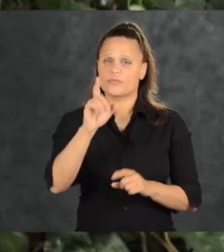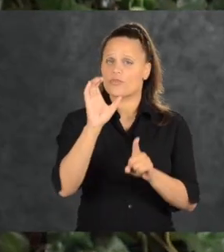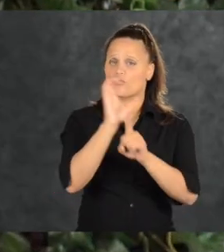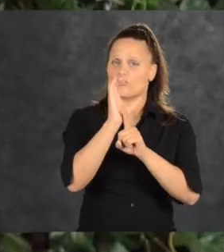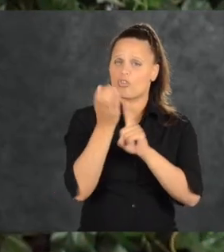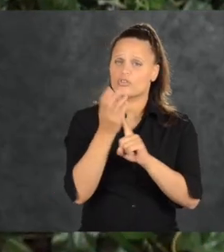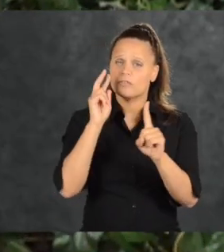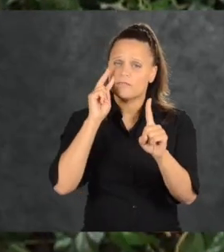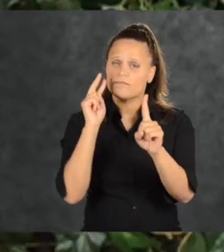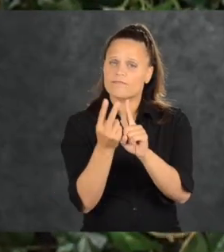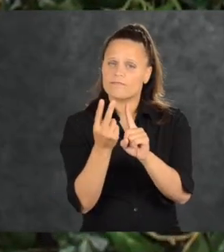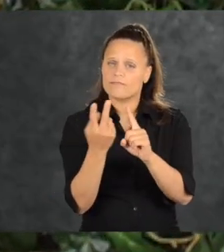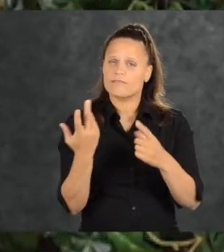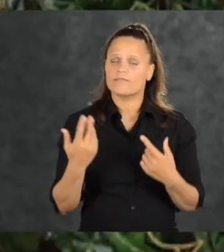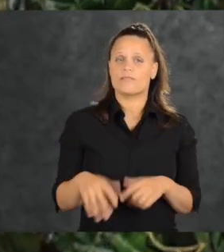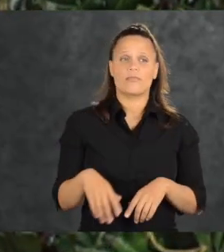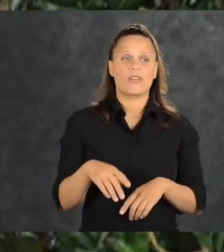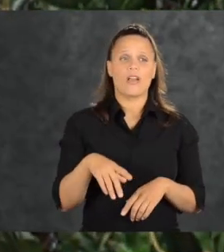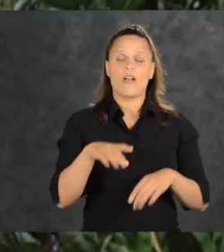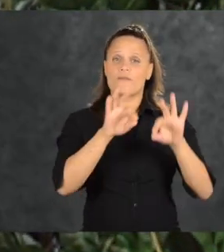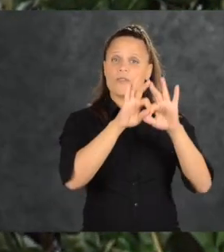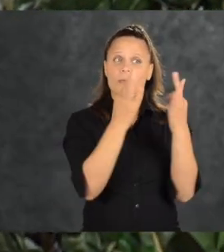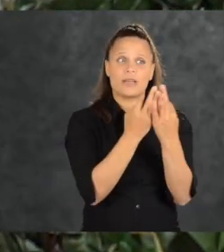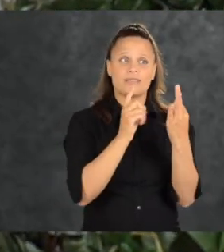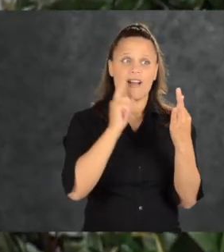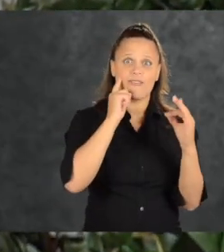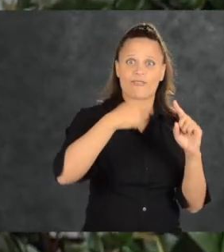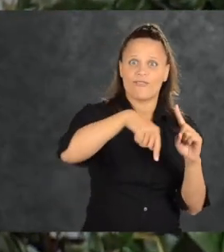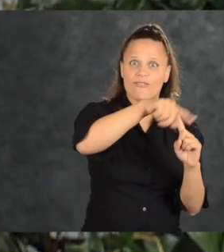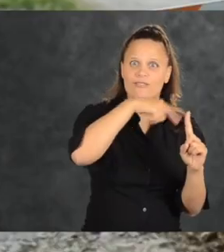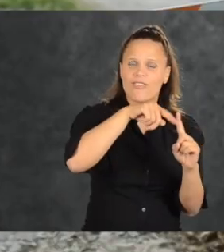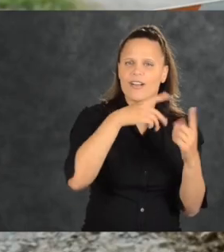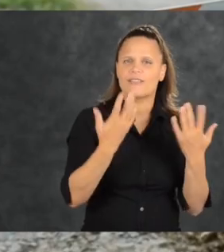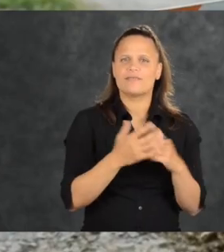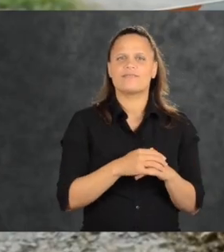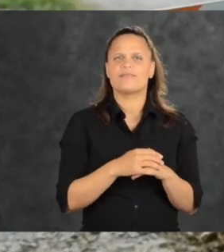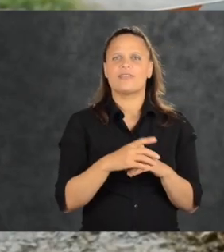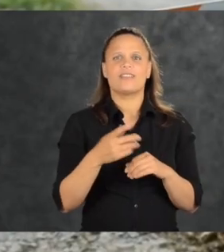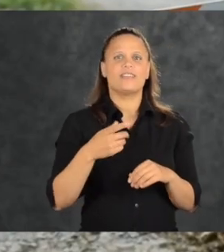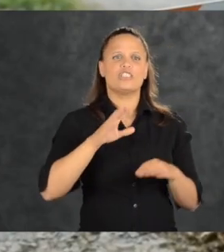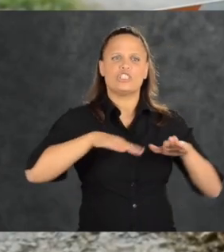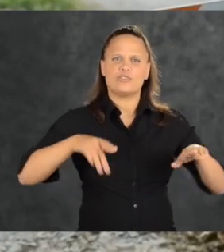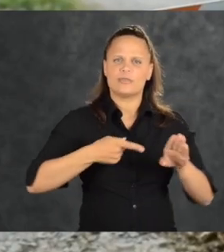person, the challenges is kind of part of the game always. A sidewalk closed sign is set up